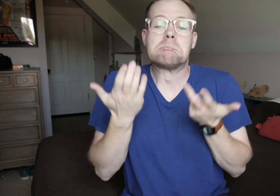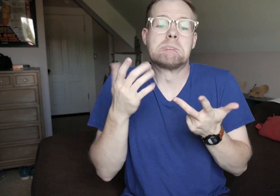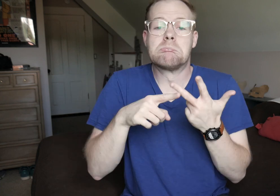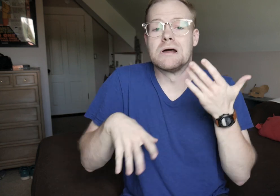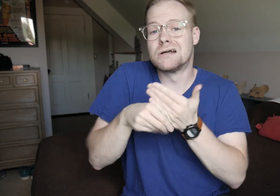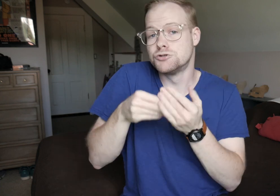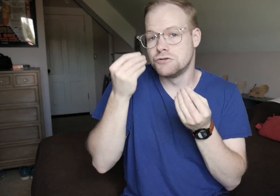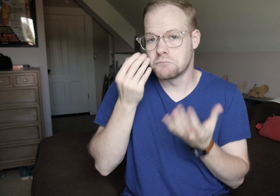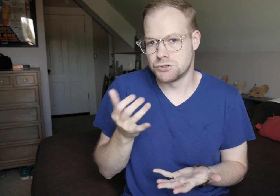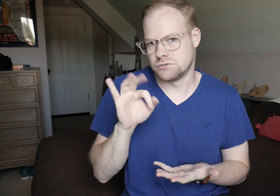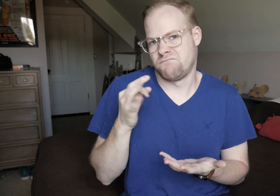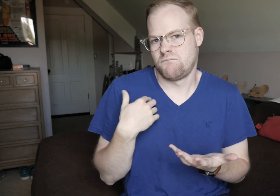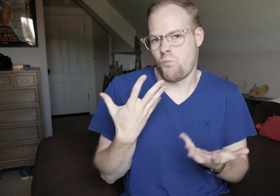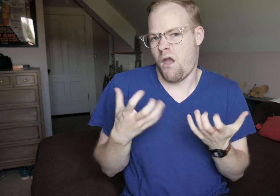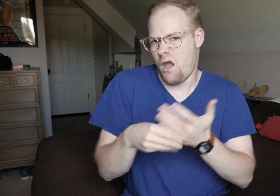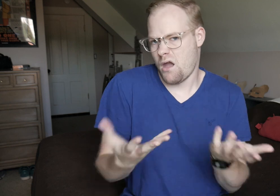with some additional information if I want to add it.